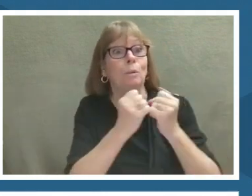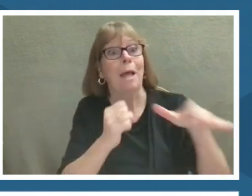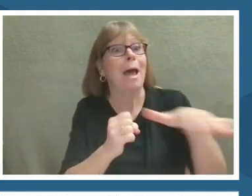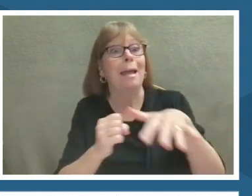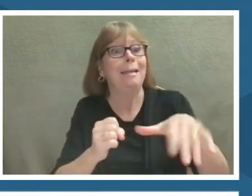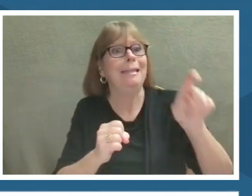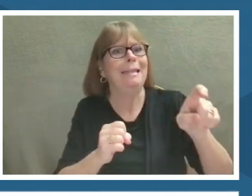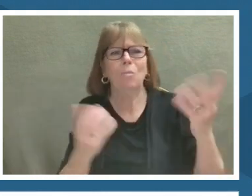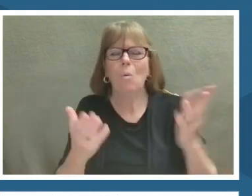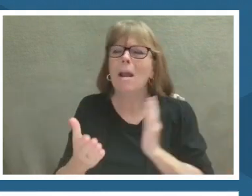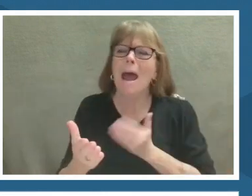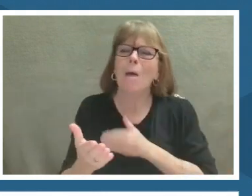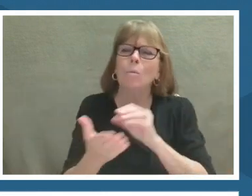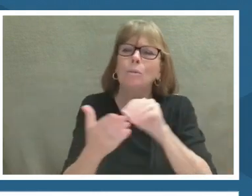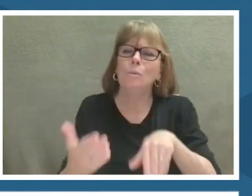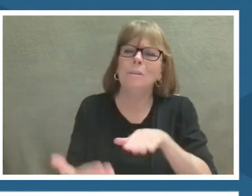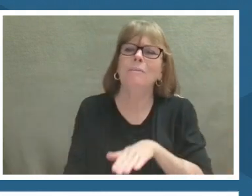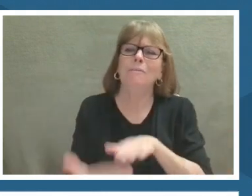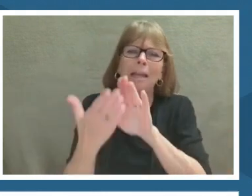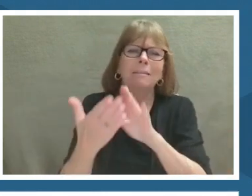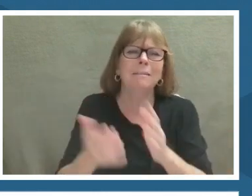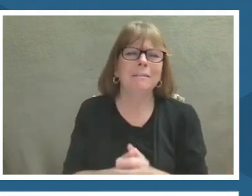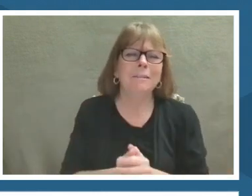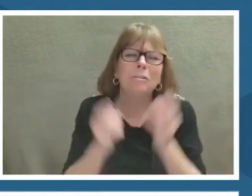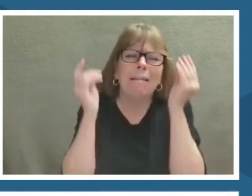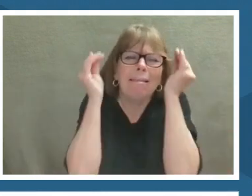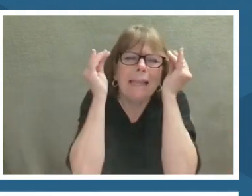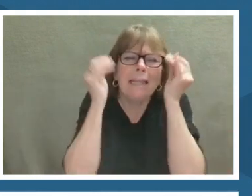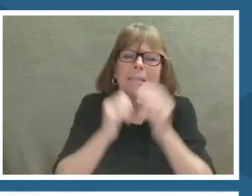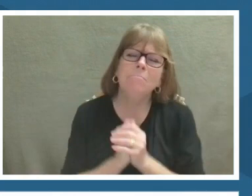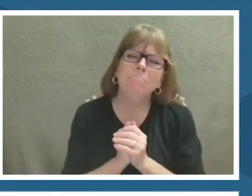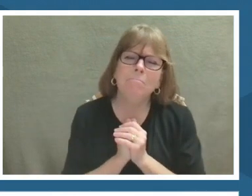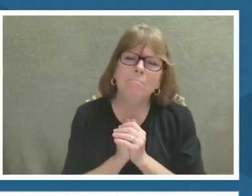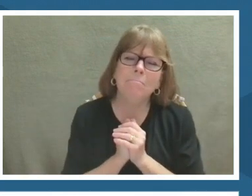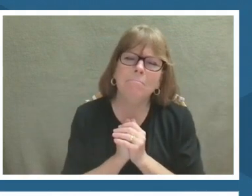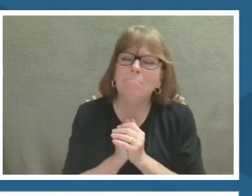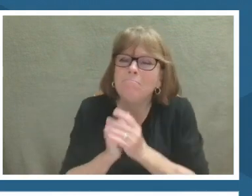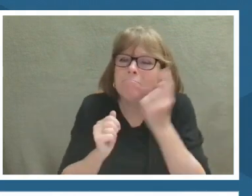looking through anything else let's just think is there anything